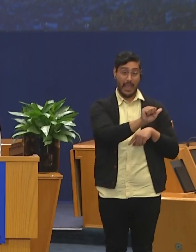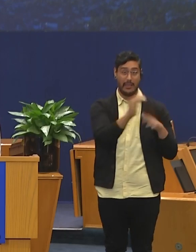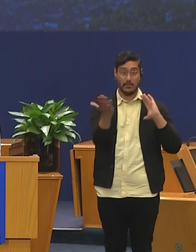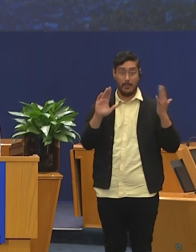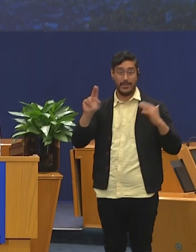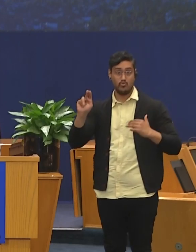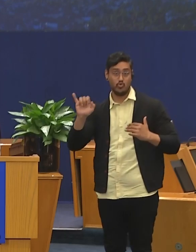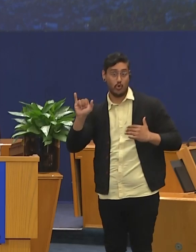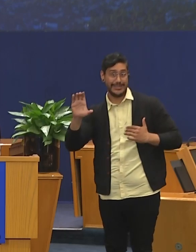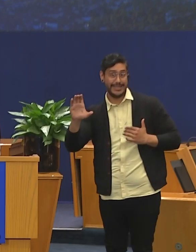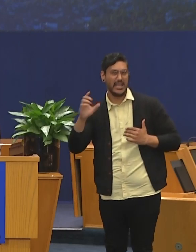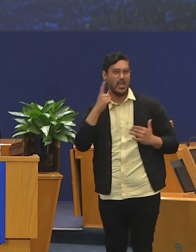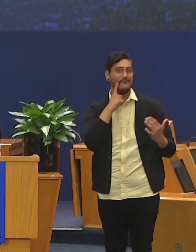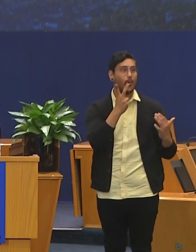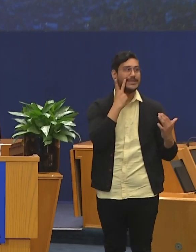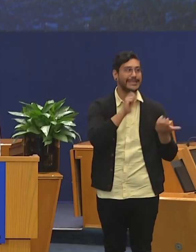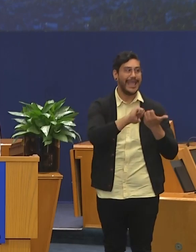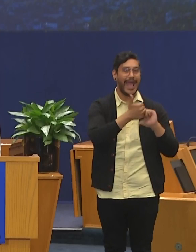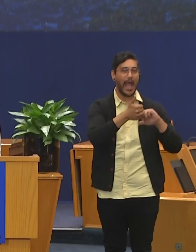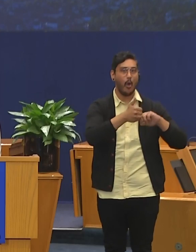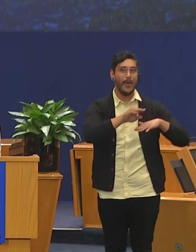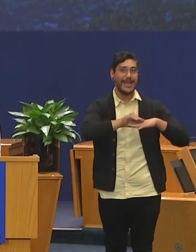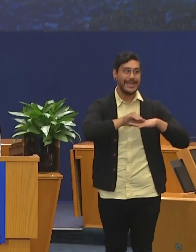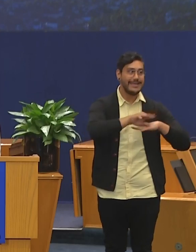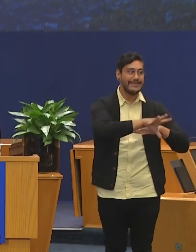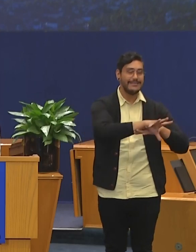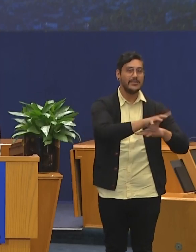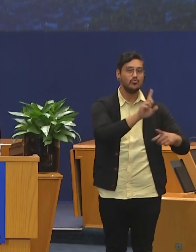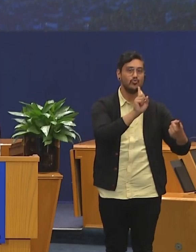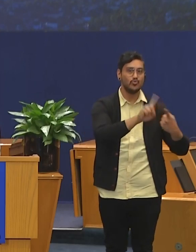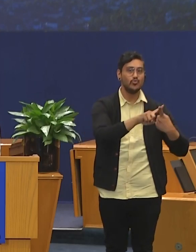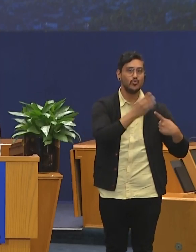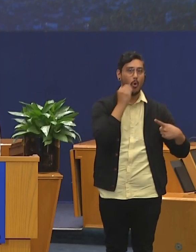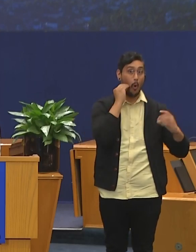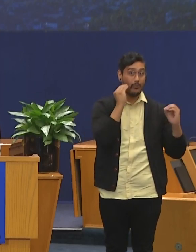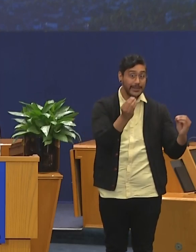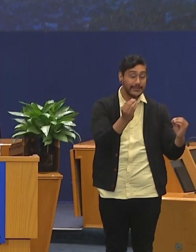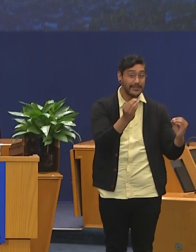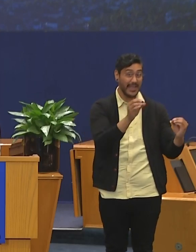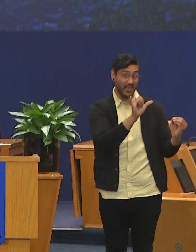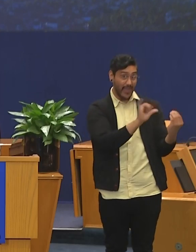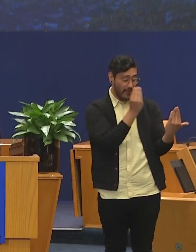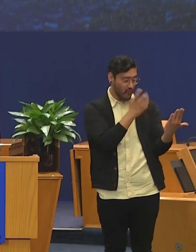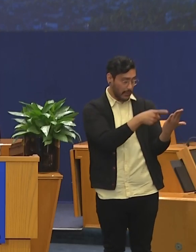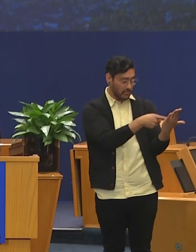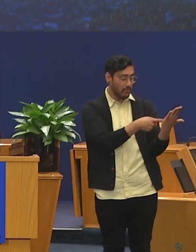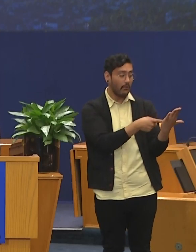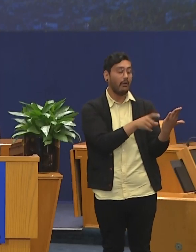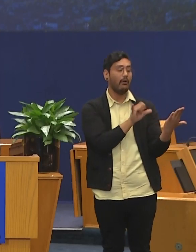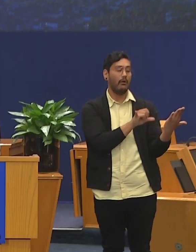COMING OUT OF LOS ANGELES AND NEW YORK TO ESTIMATE THE IMPACT OF COVID-19 ON THE HOMELESS